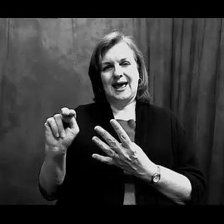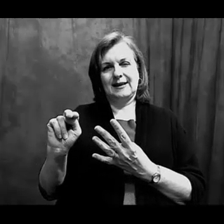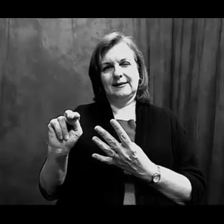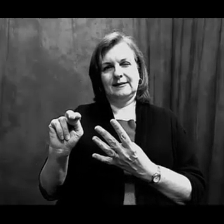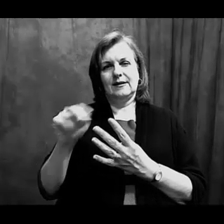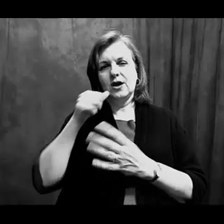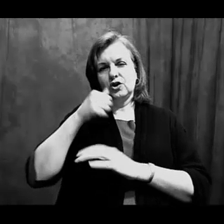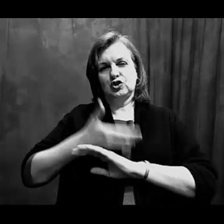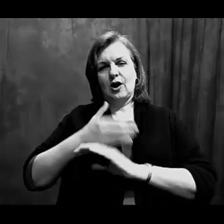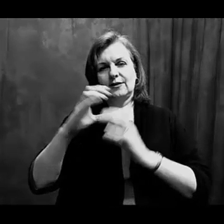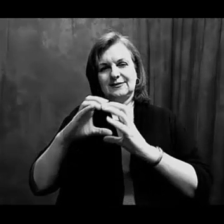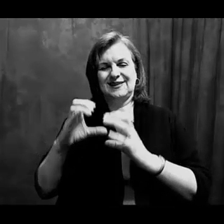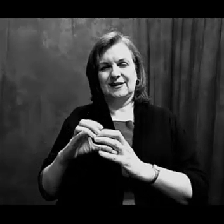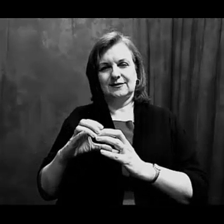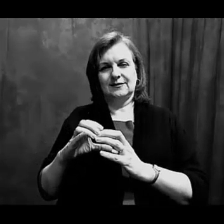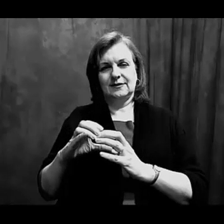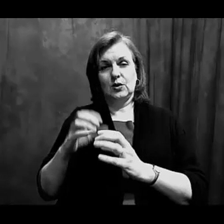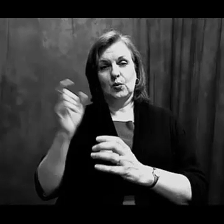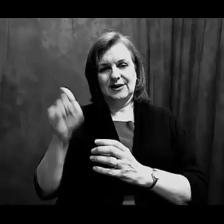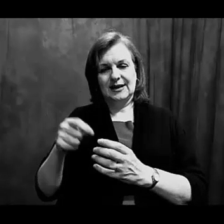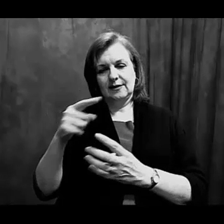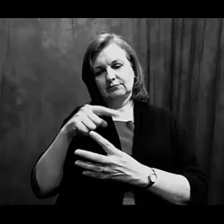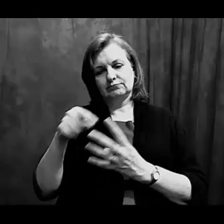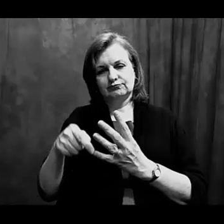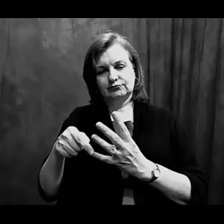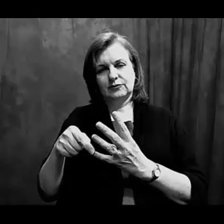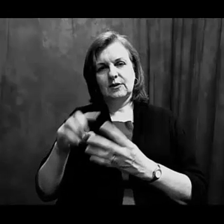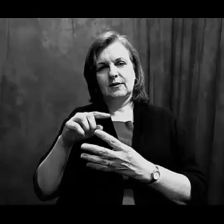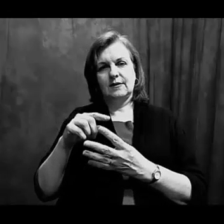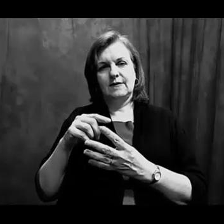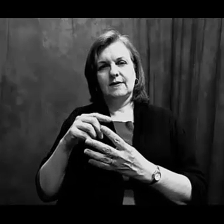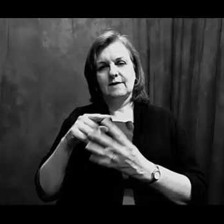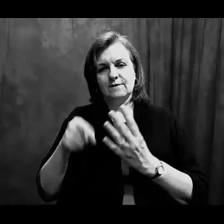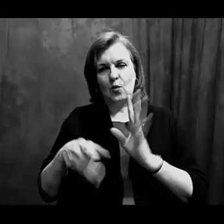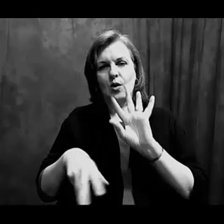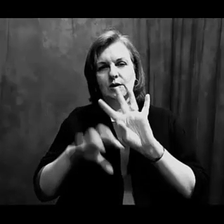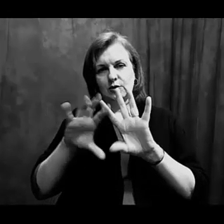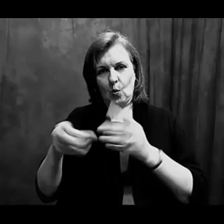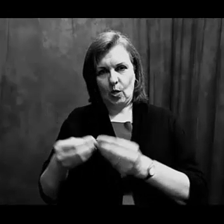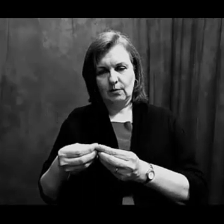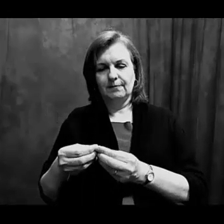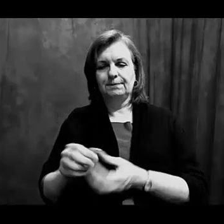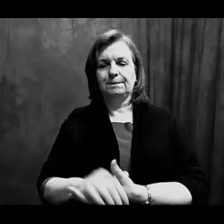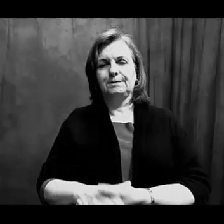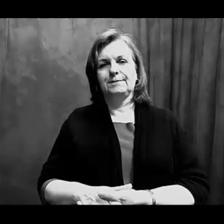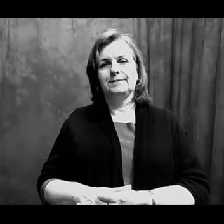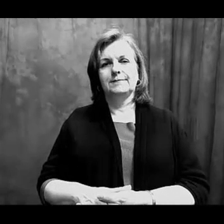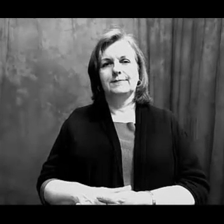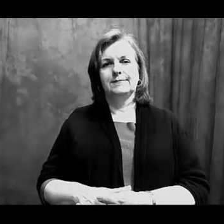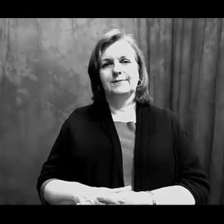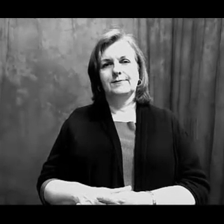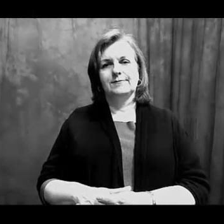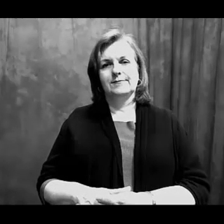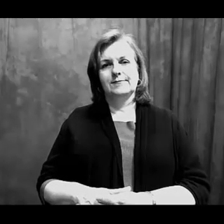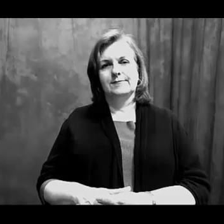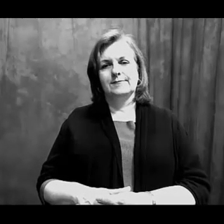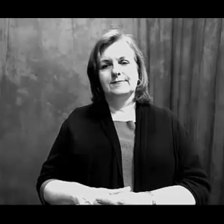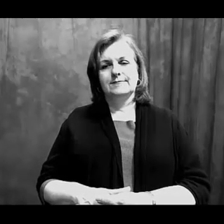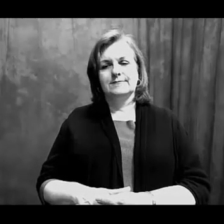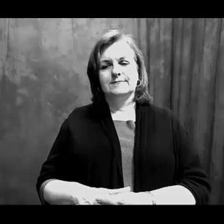daughter cells we need four of them total